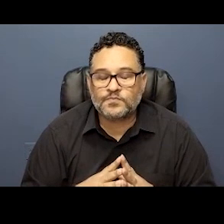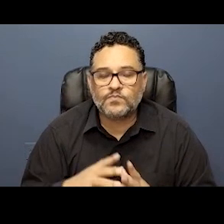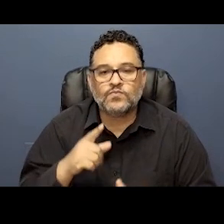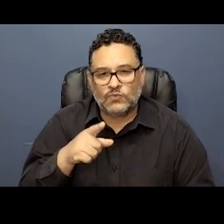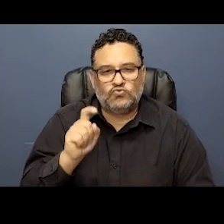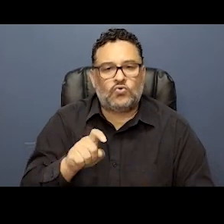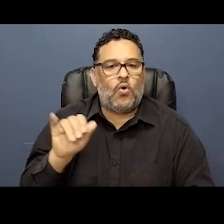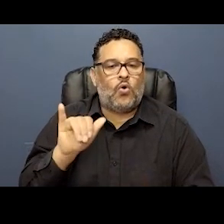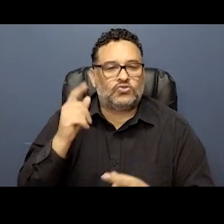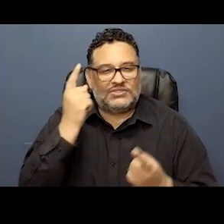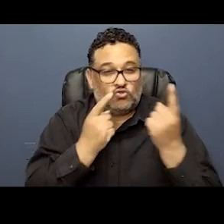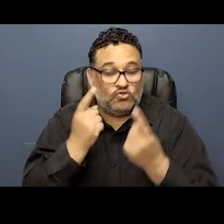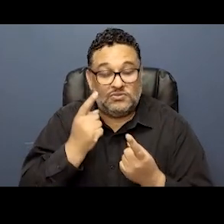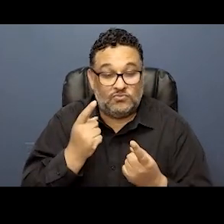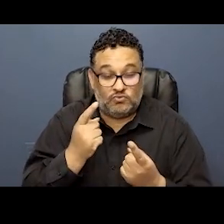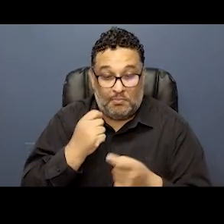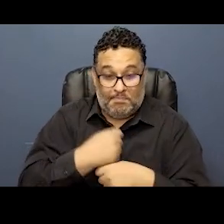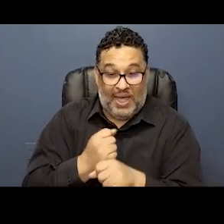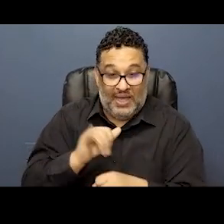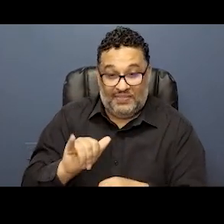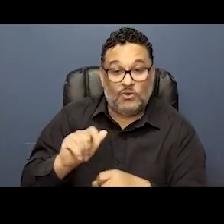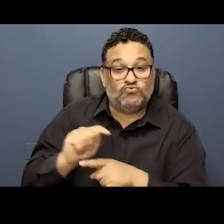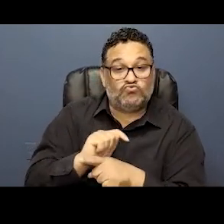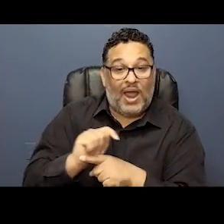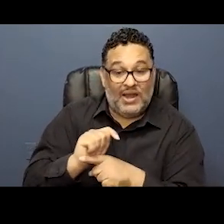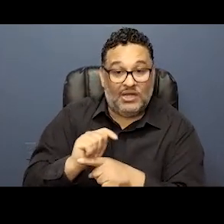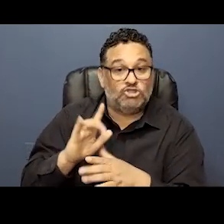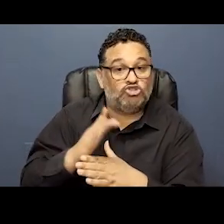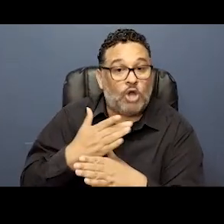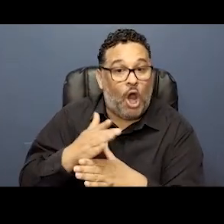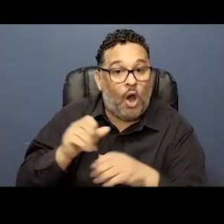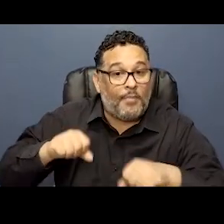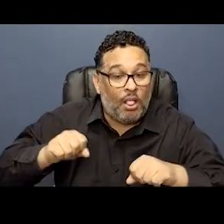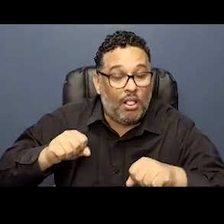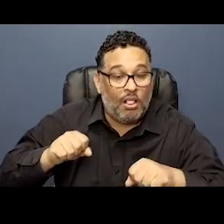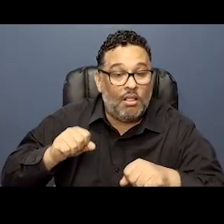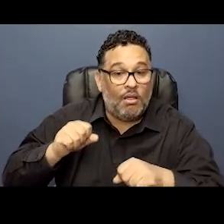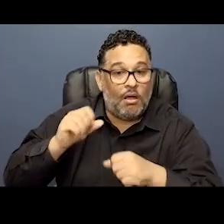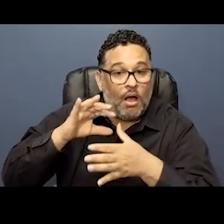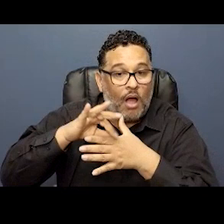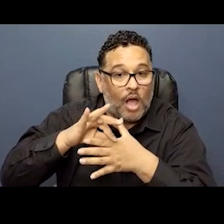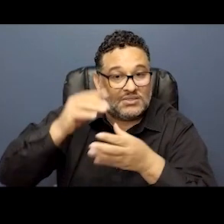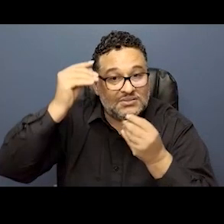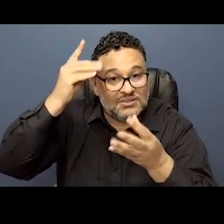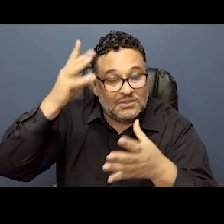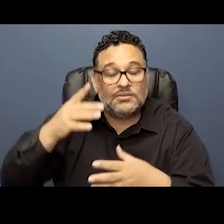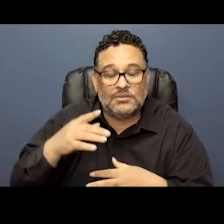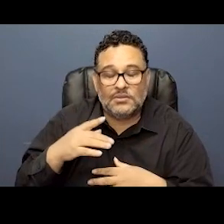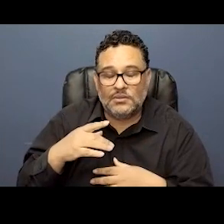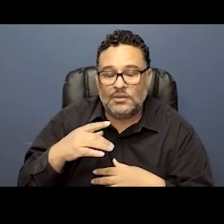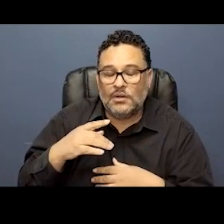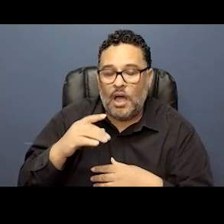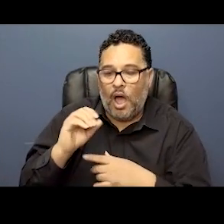You should also consider whether to make your training Sharable Content Object Reference Model,